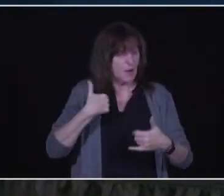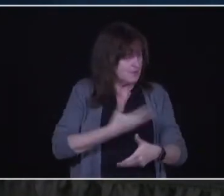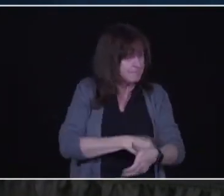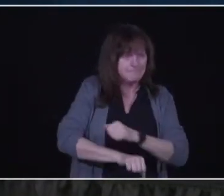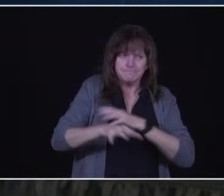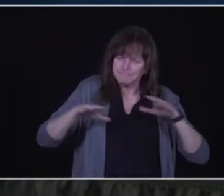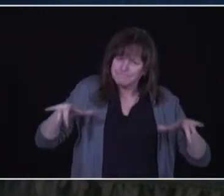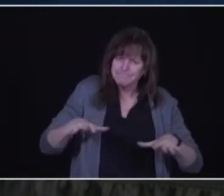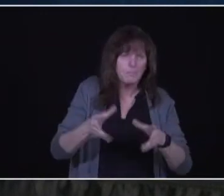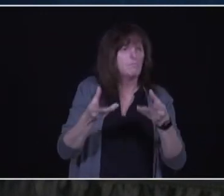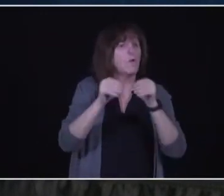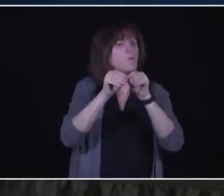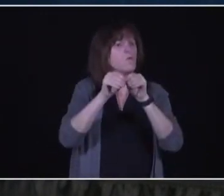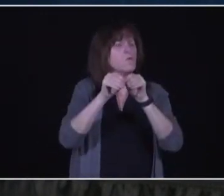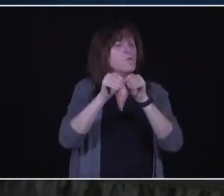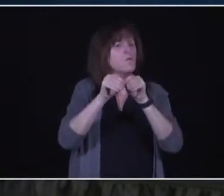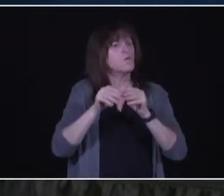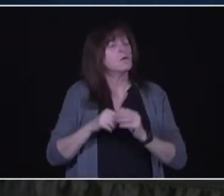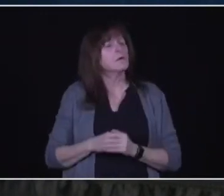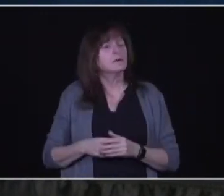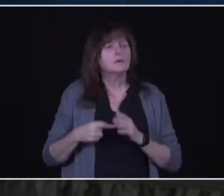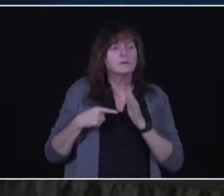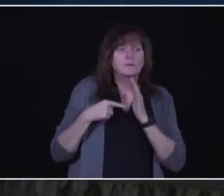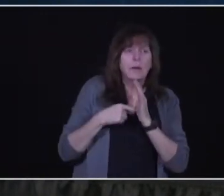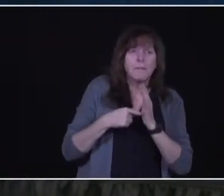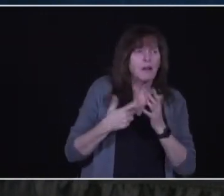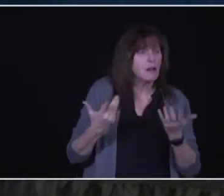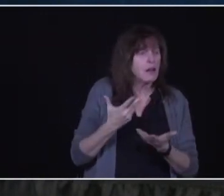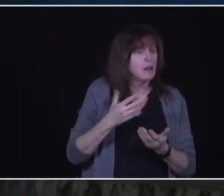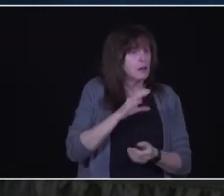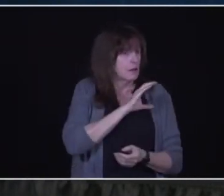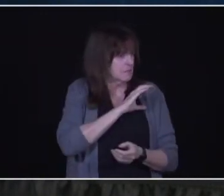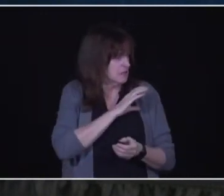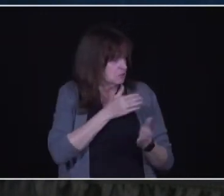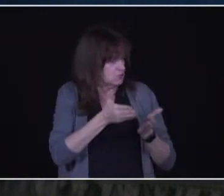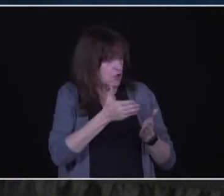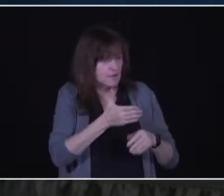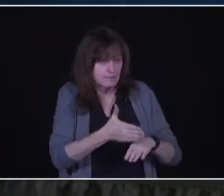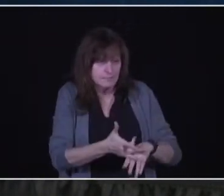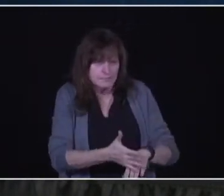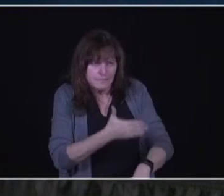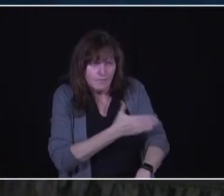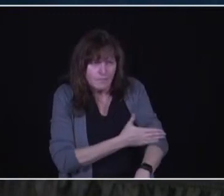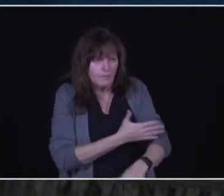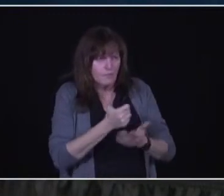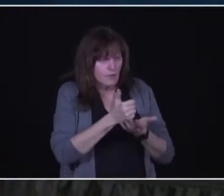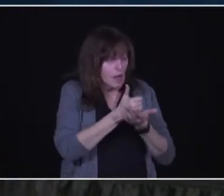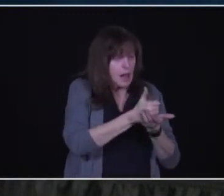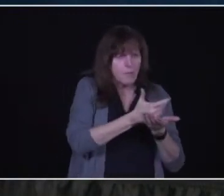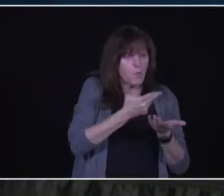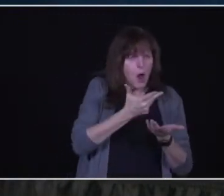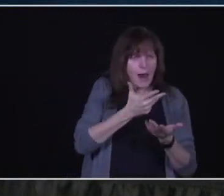intelligence efforts of police services related to the identification and interception of human trafficking activity